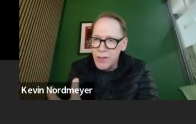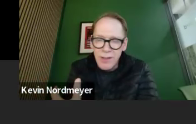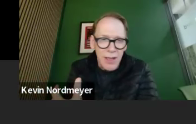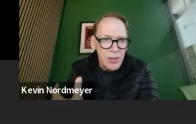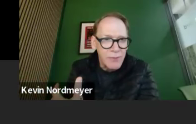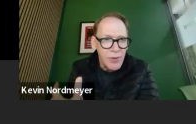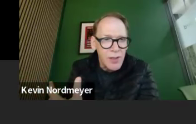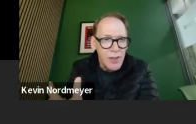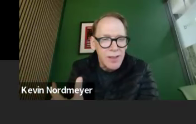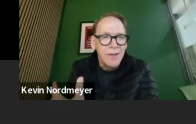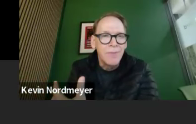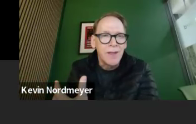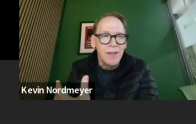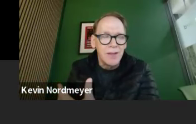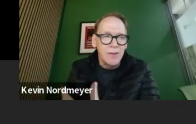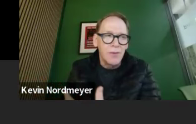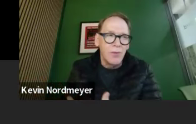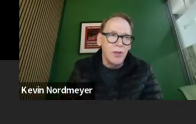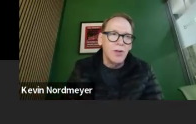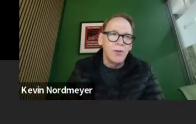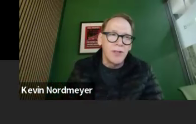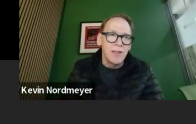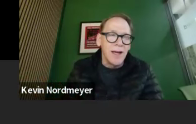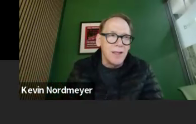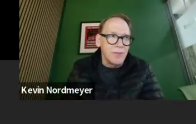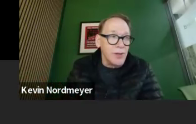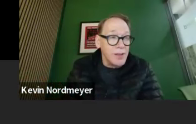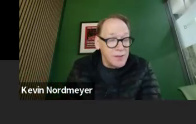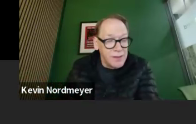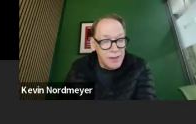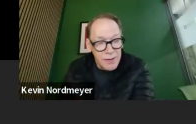of the presentation after this is what universal design is for us,